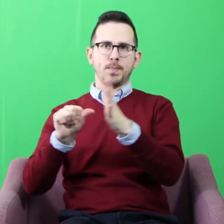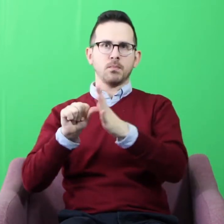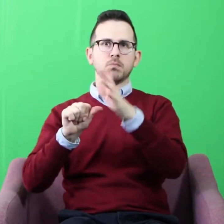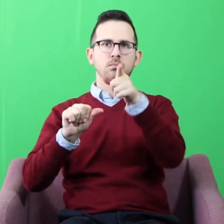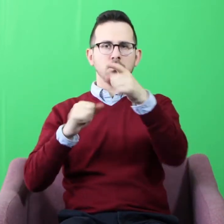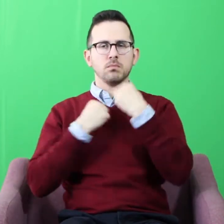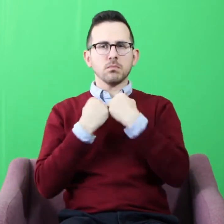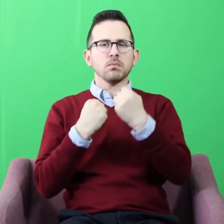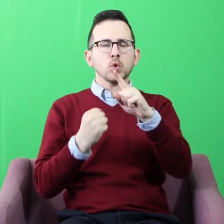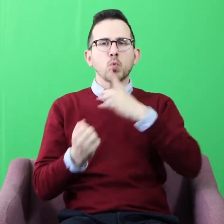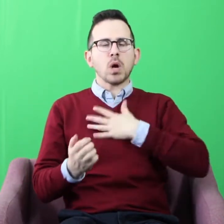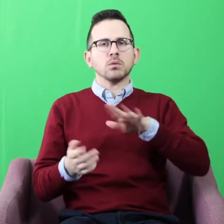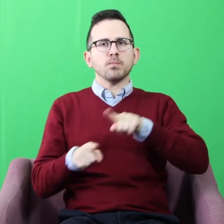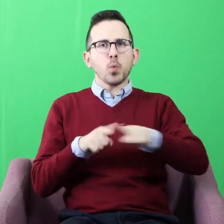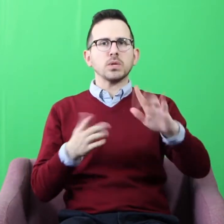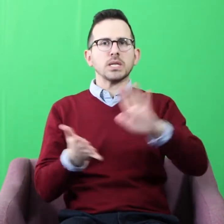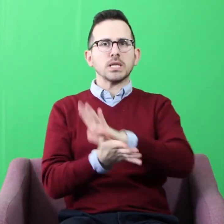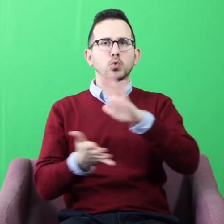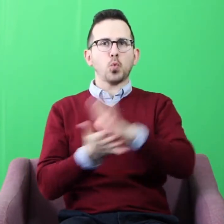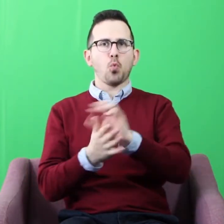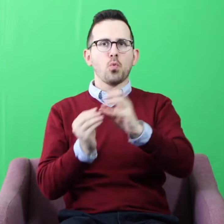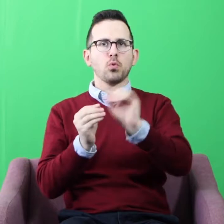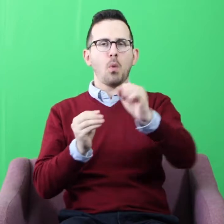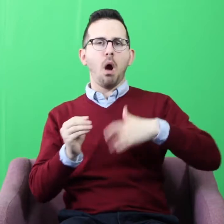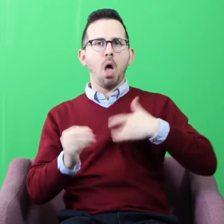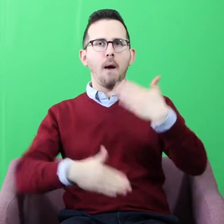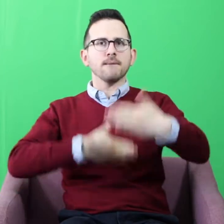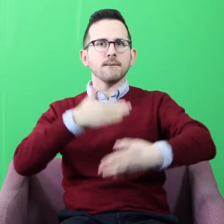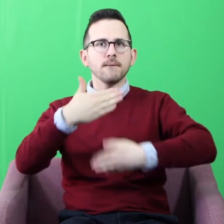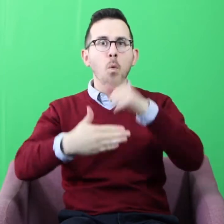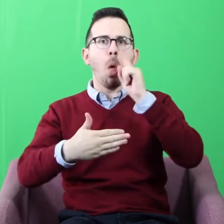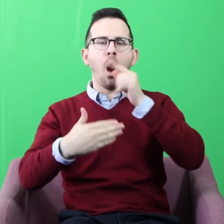Look at what you most enjoy in your life and realise that ambition